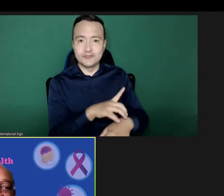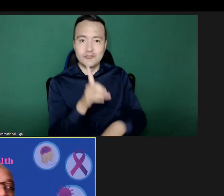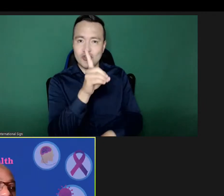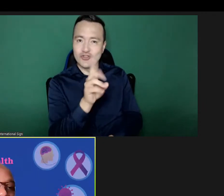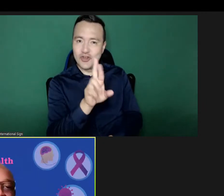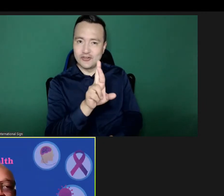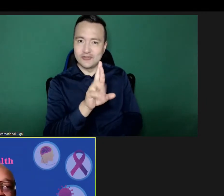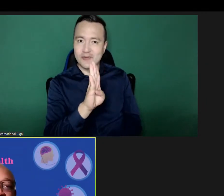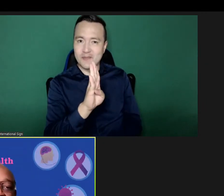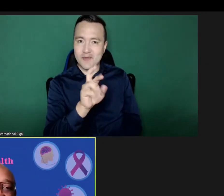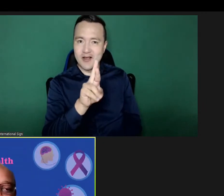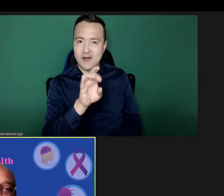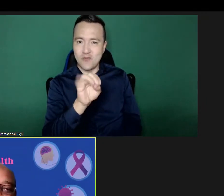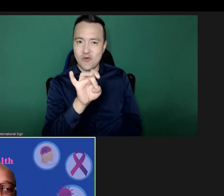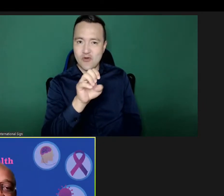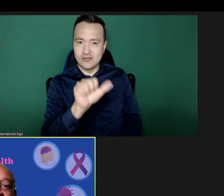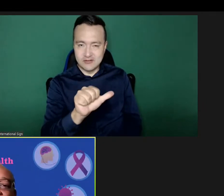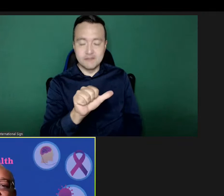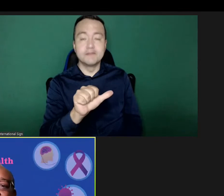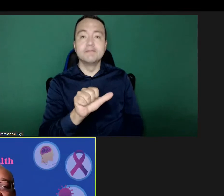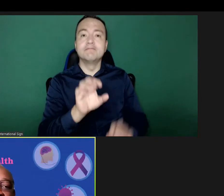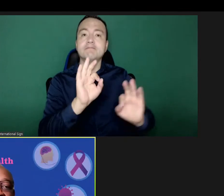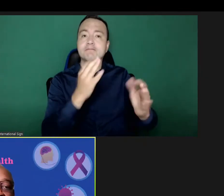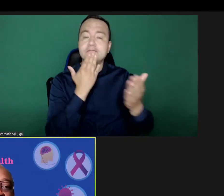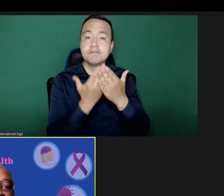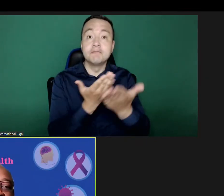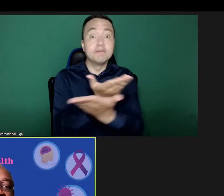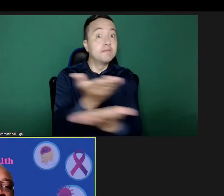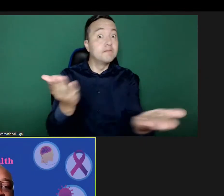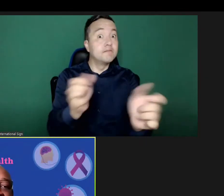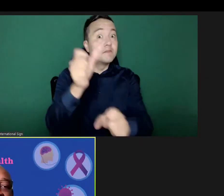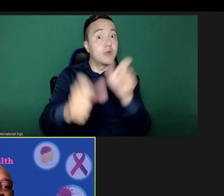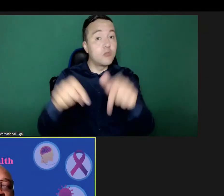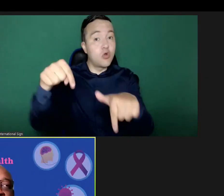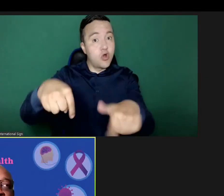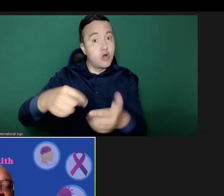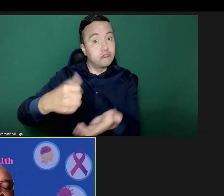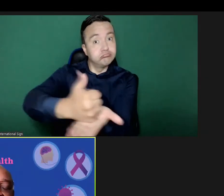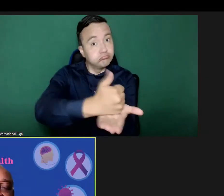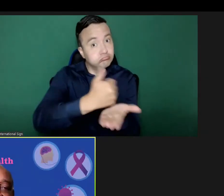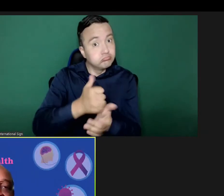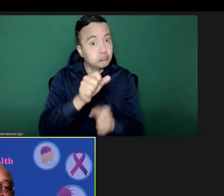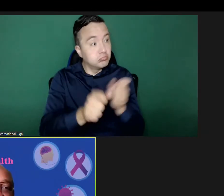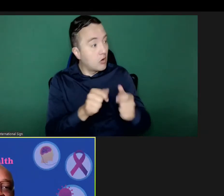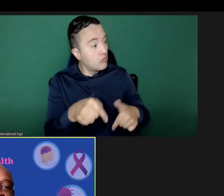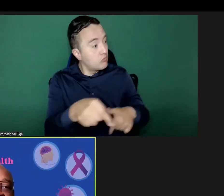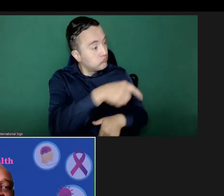It is indeed a pleasure to be here, to share with you some of the lessons learned,